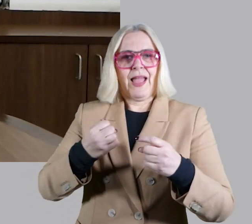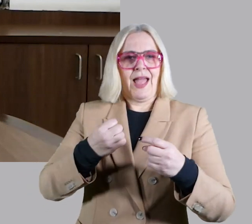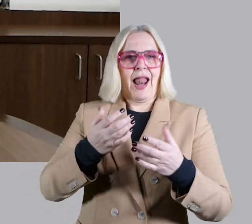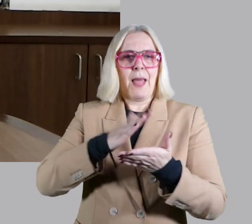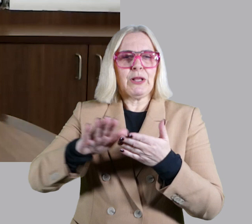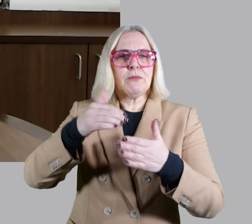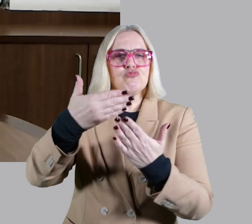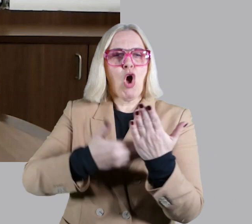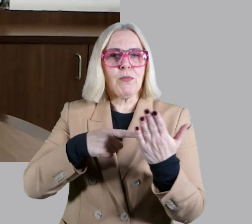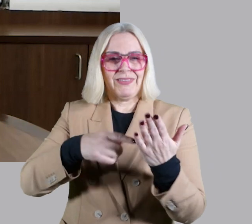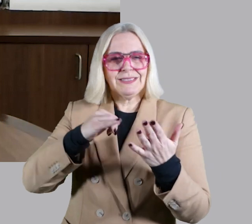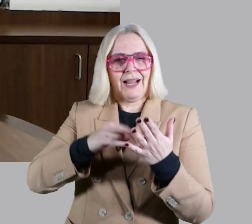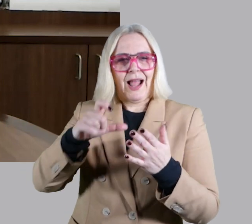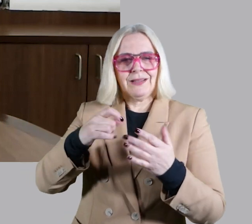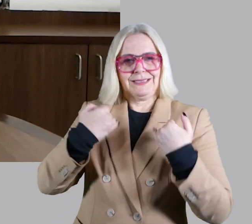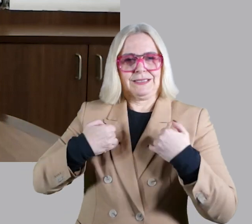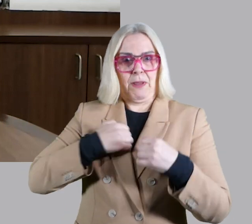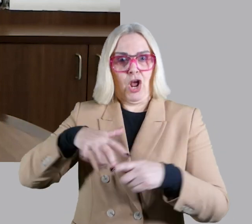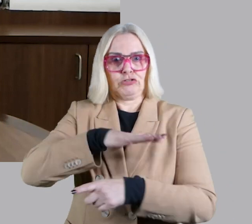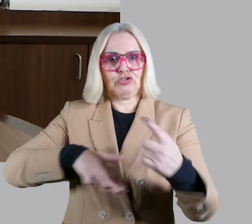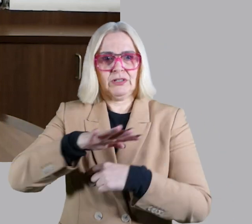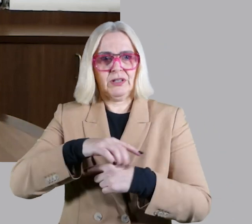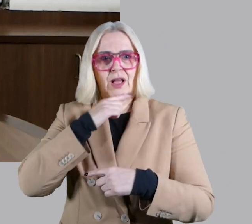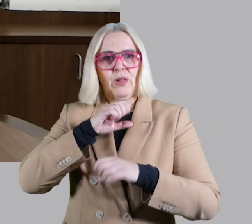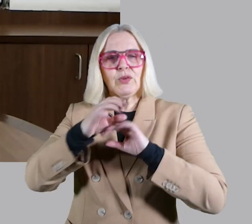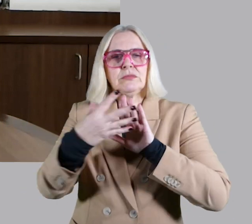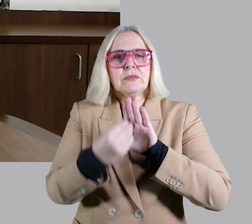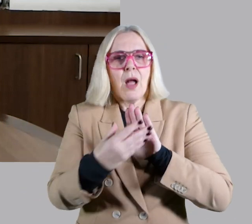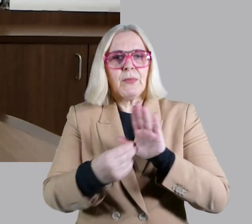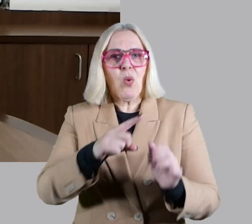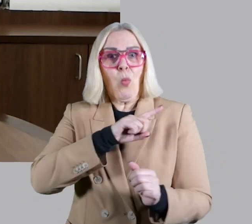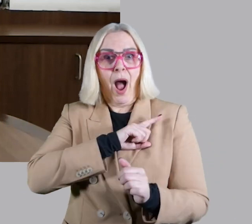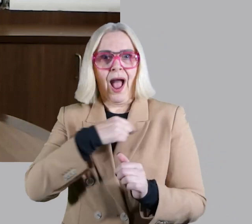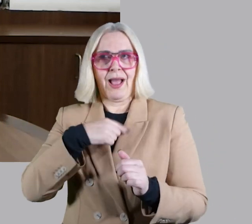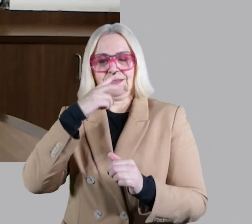when I am having the elimination programme for sickle cell disease in my country.